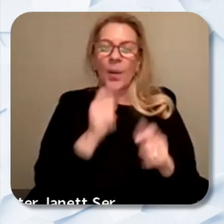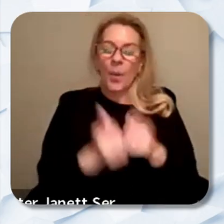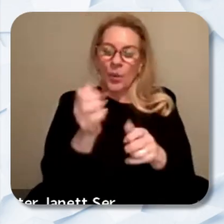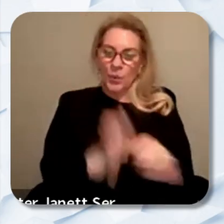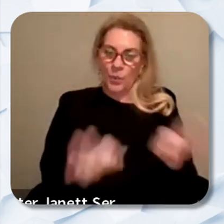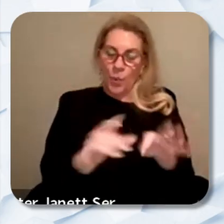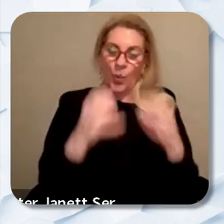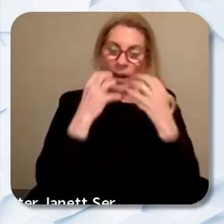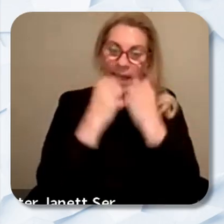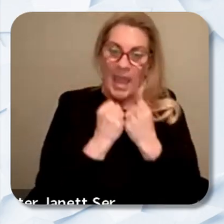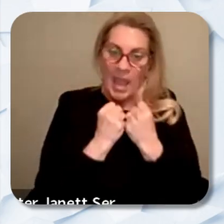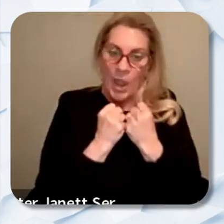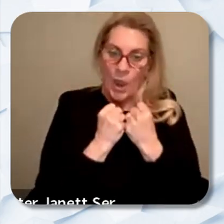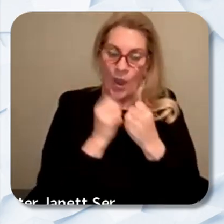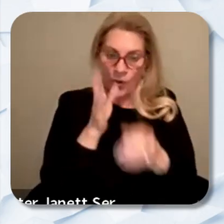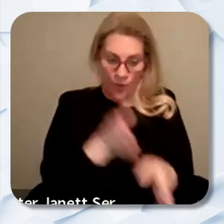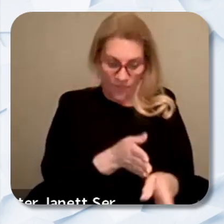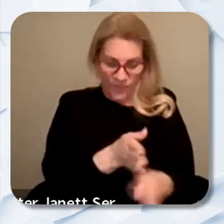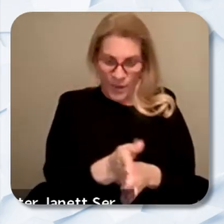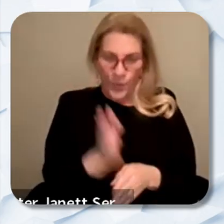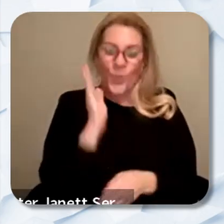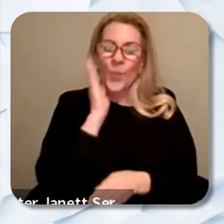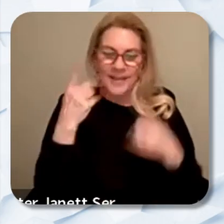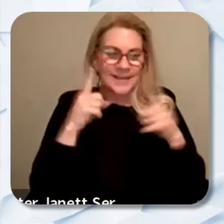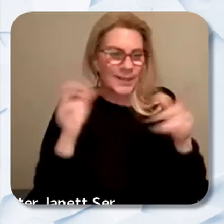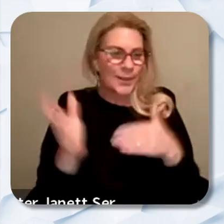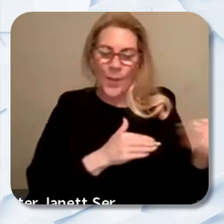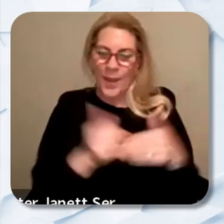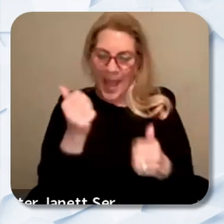of early education then you're going to succeed no matter what because everyone here is their